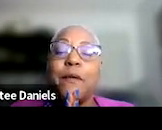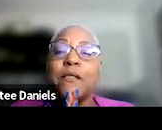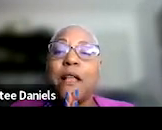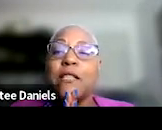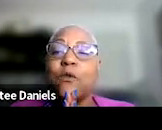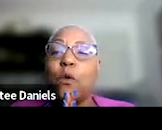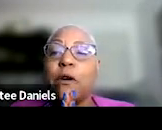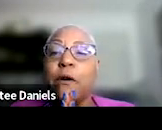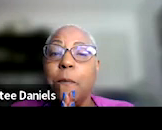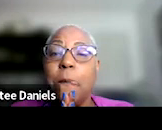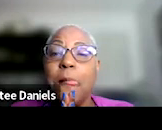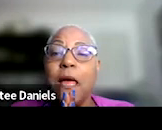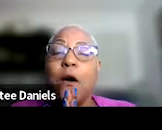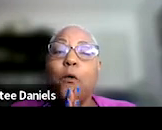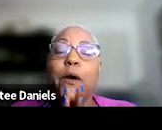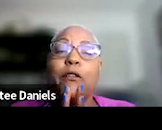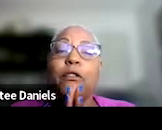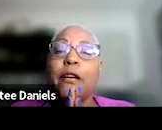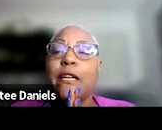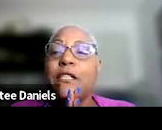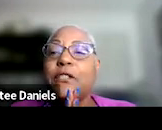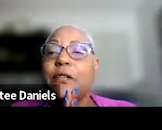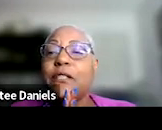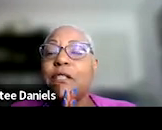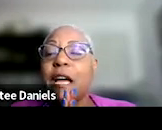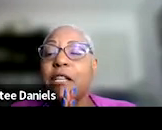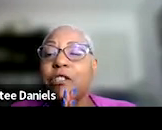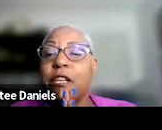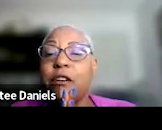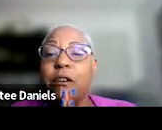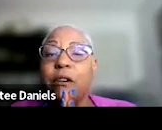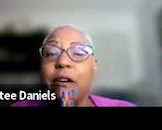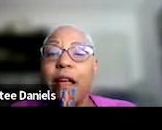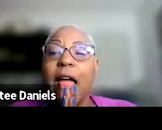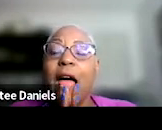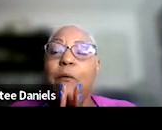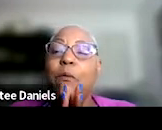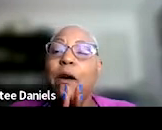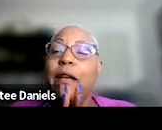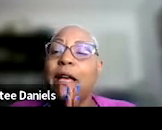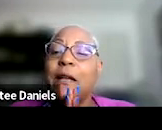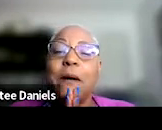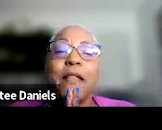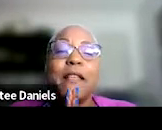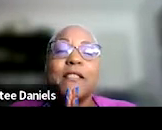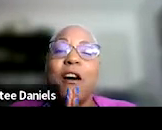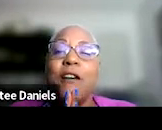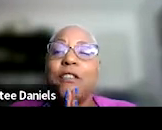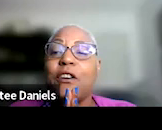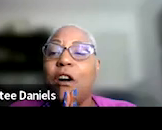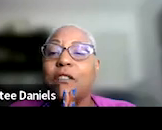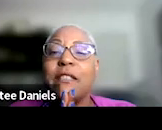them this last quarter. We are looking to do this next year, and we want anybody that's on the call